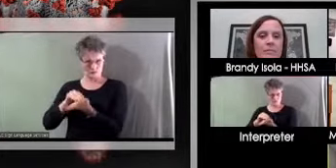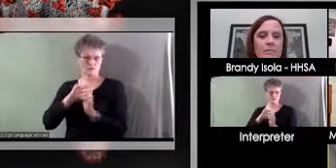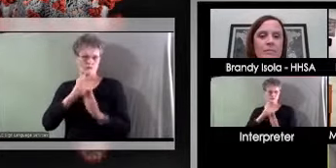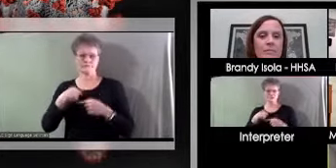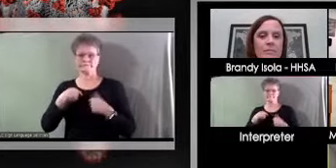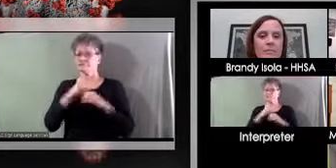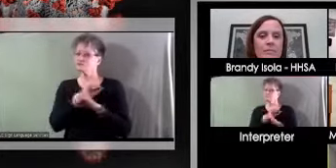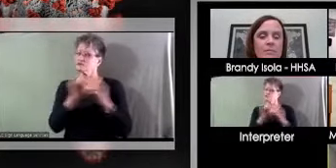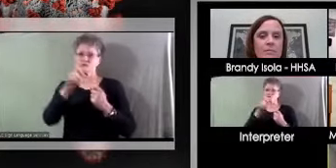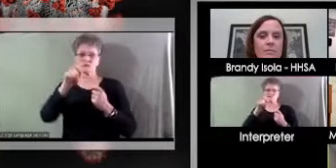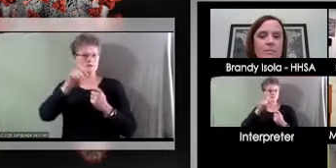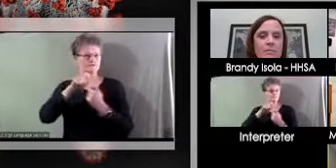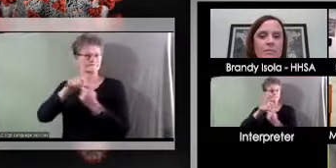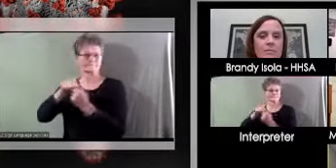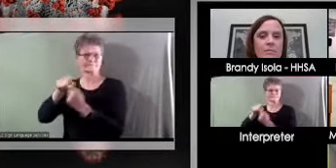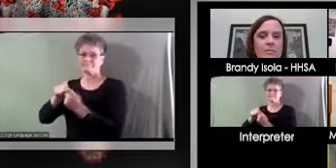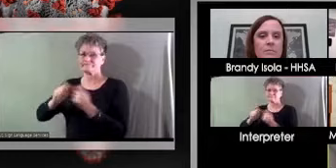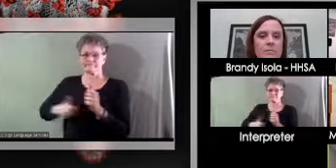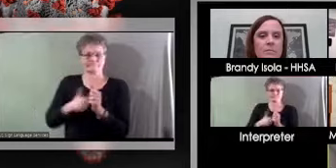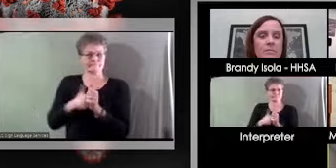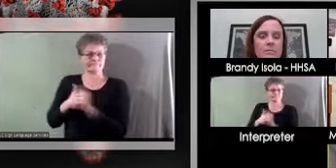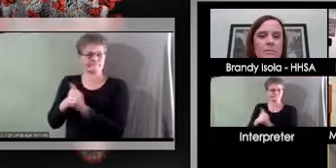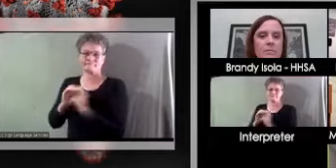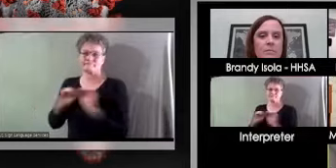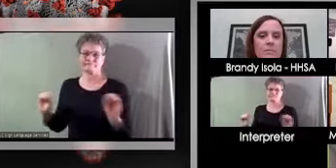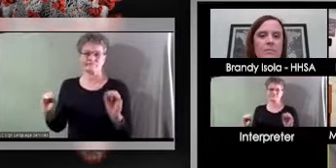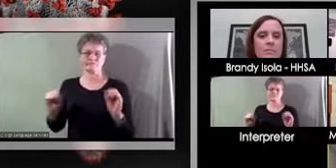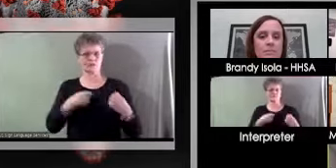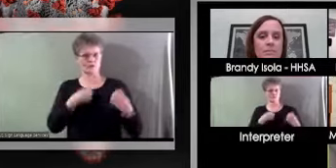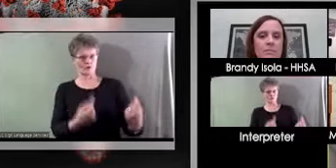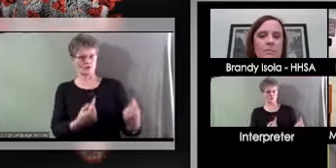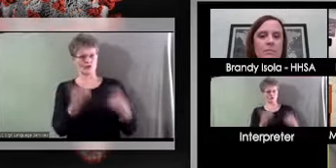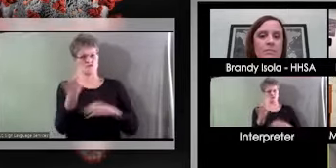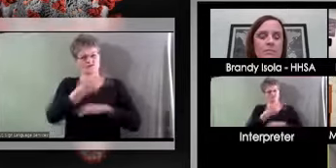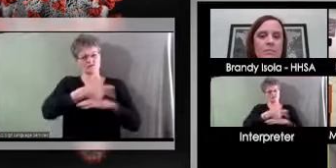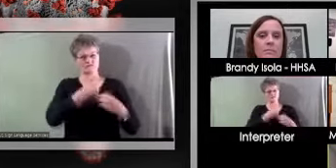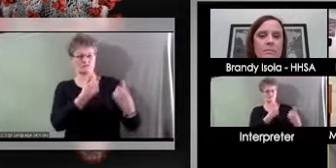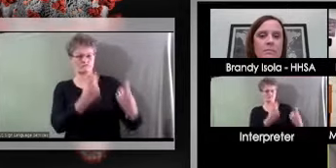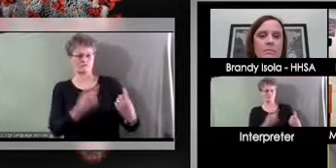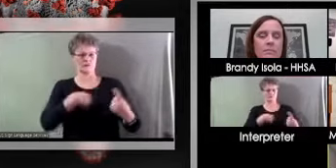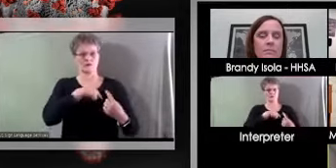really focusing, in the last few days, on maximizing our testing capacity. We have